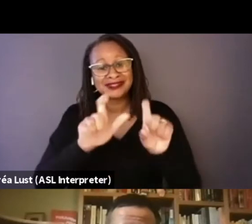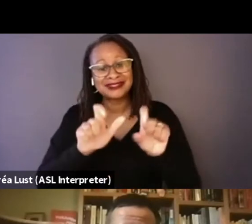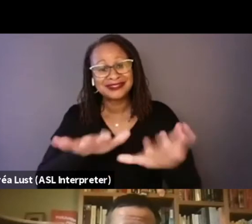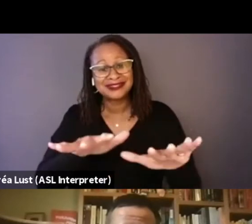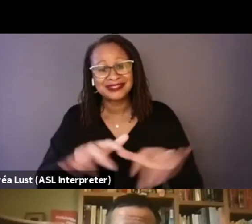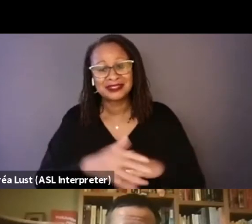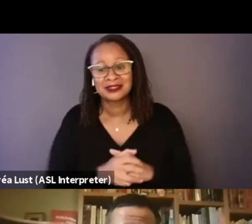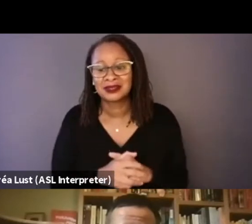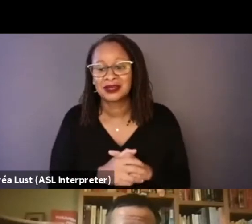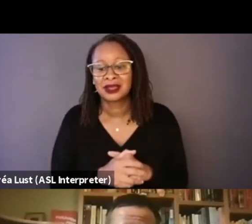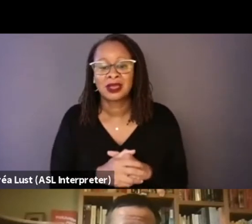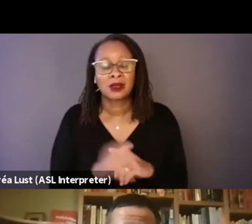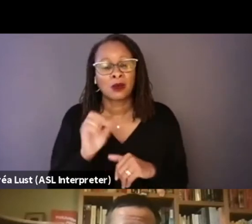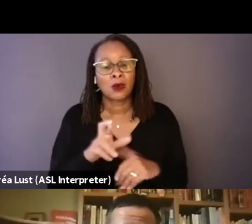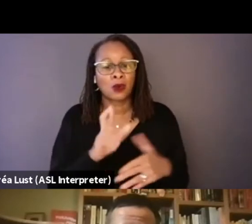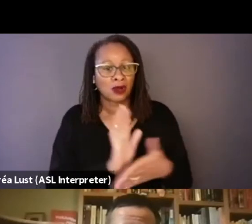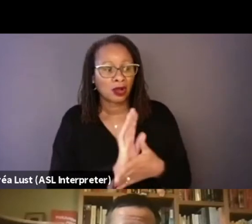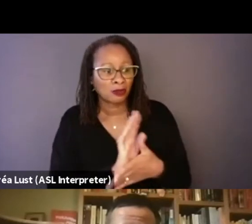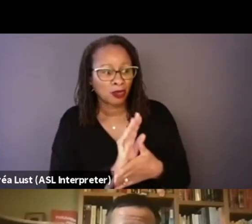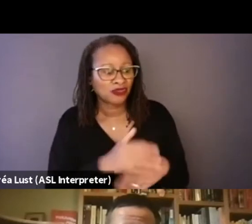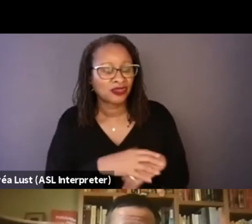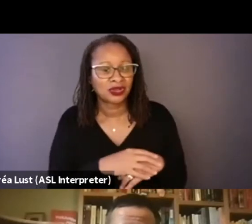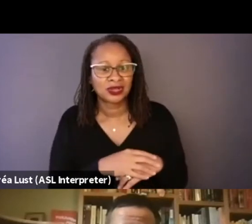or a movie for the history